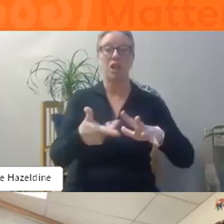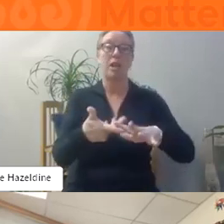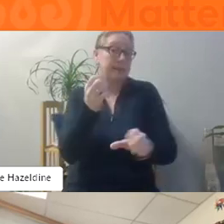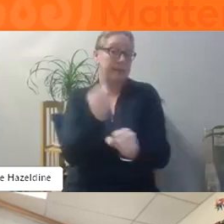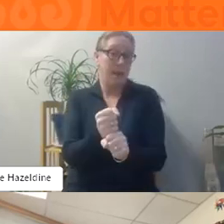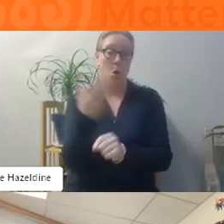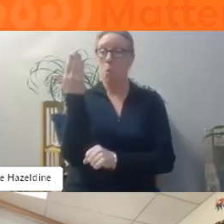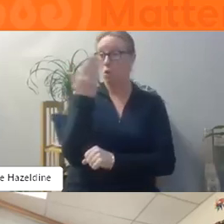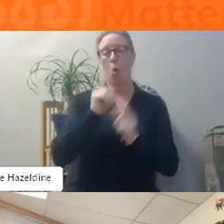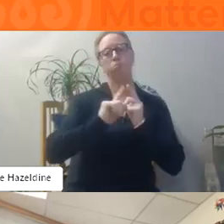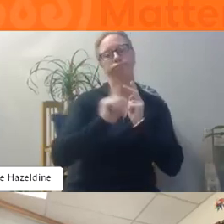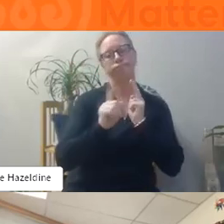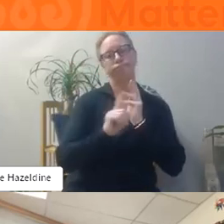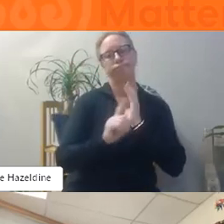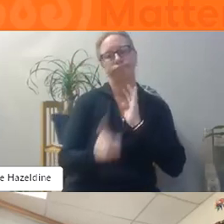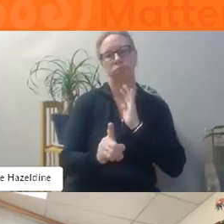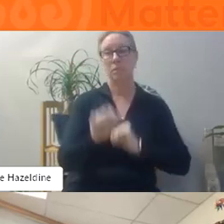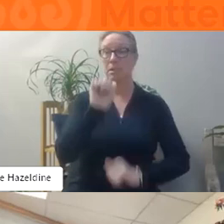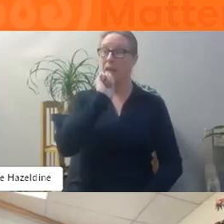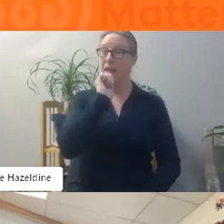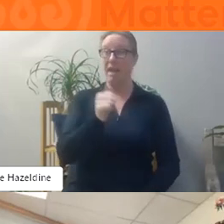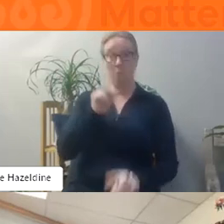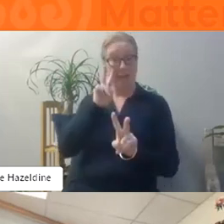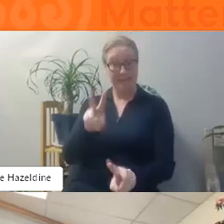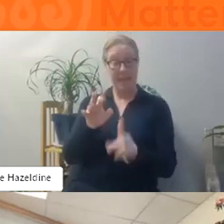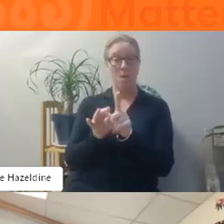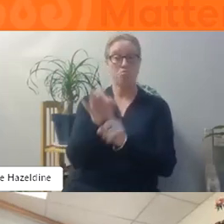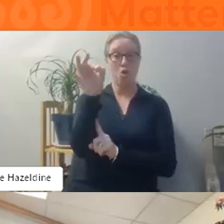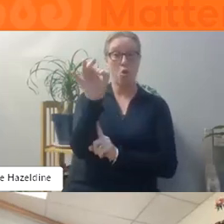attendance, if we are to see this improve for mokopuna whaikaha,